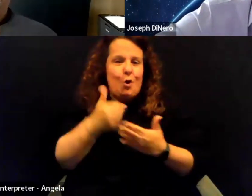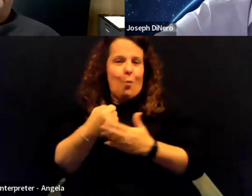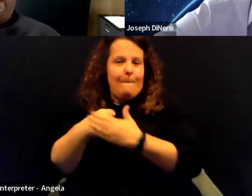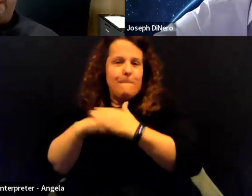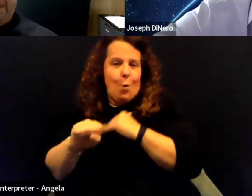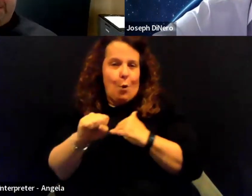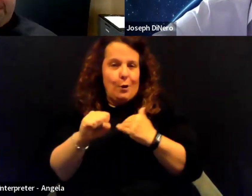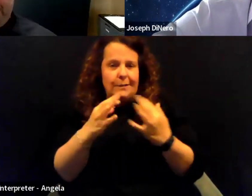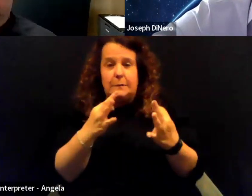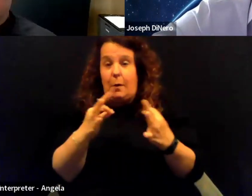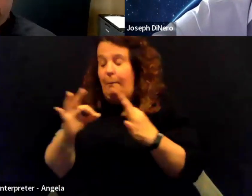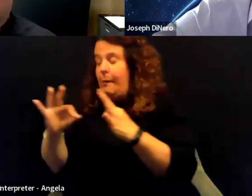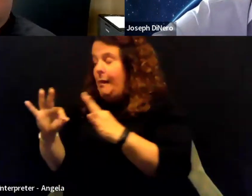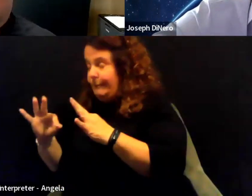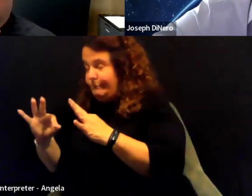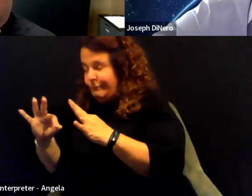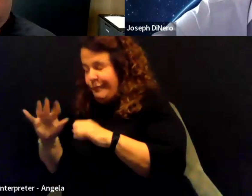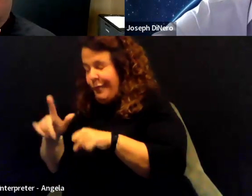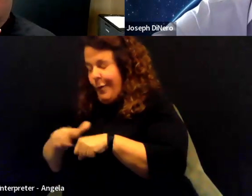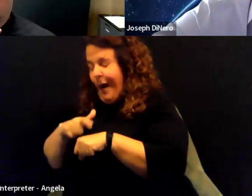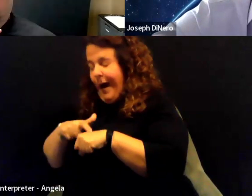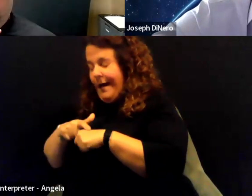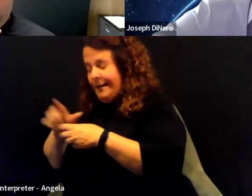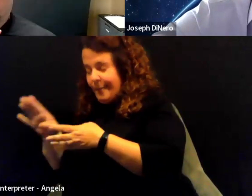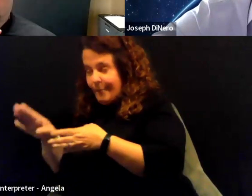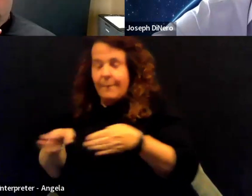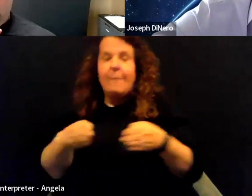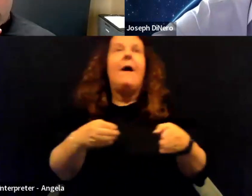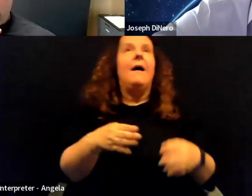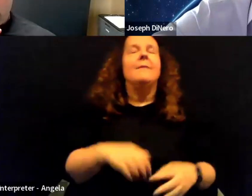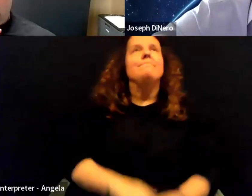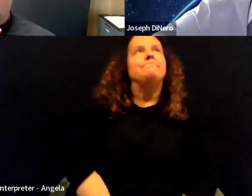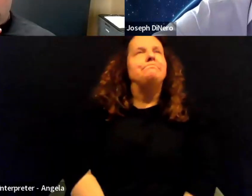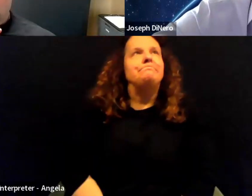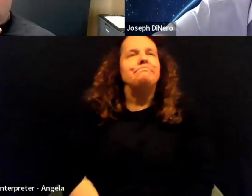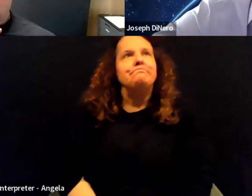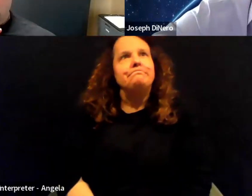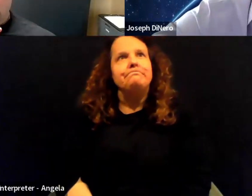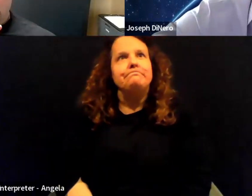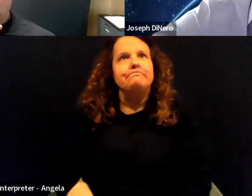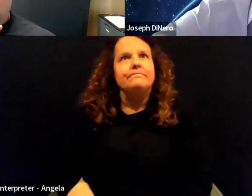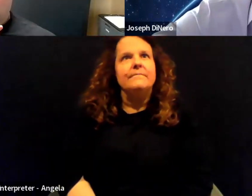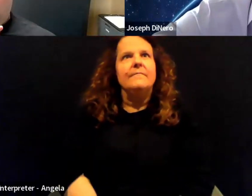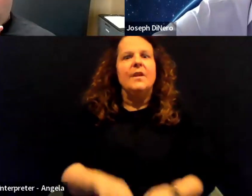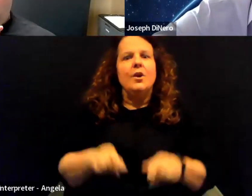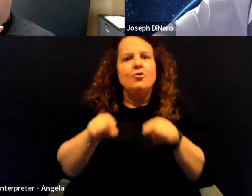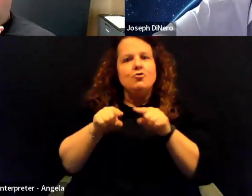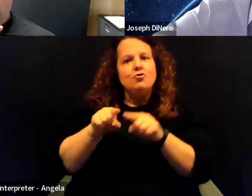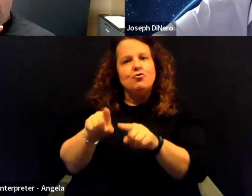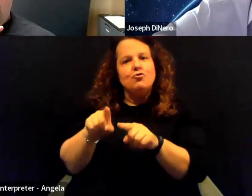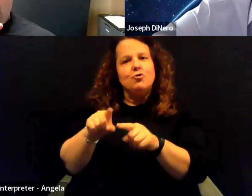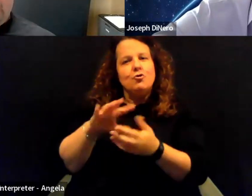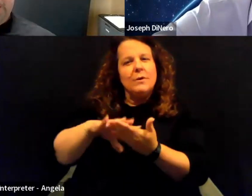But 1 of the things that stood out for me during that computer science pursuit